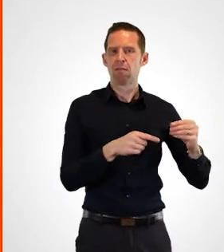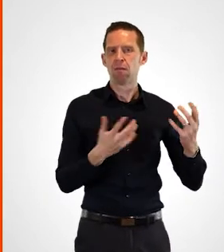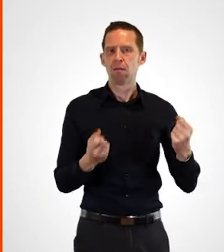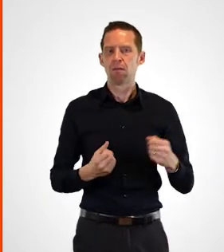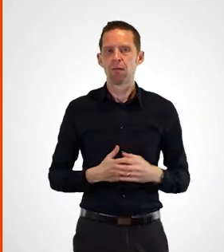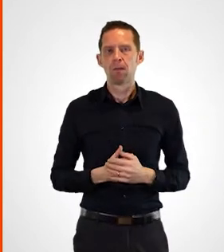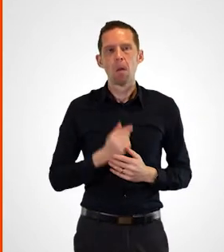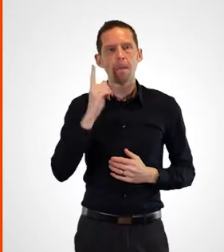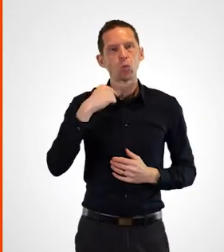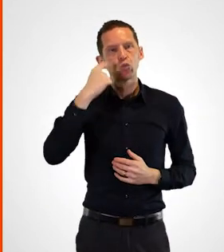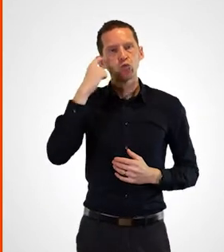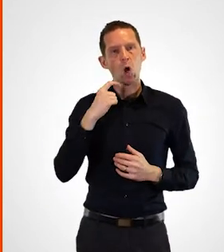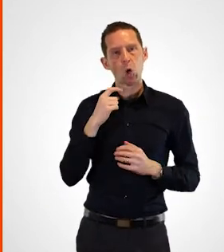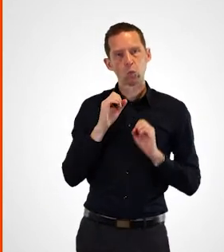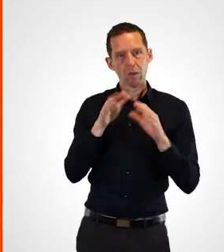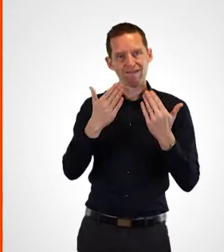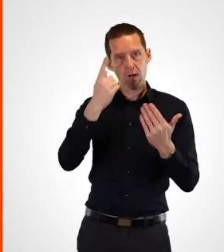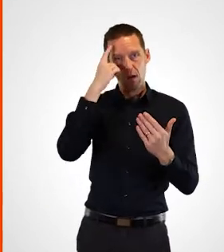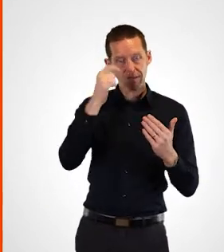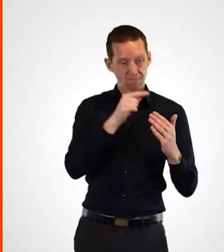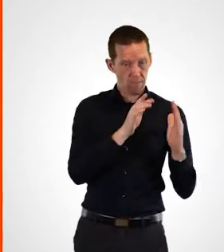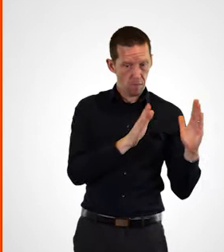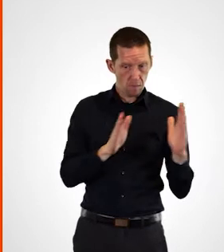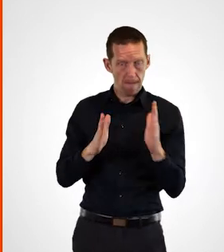And what we'll try to do as we give a sense of these milestones is